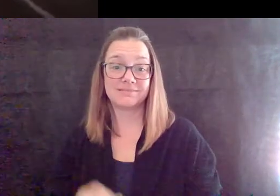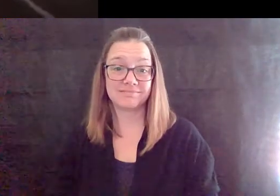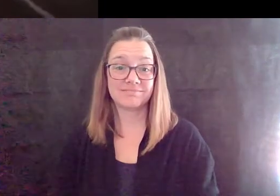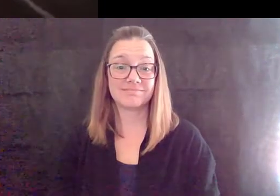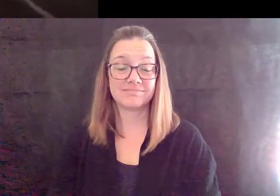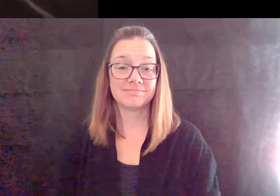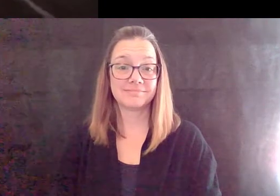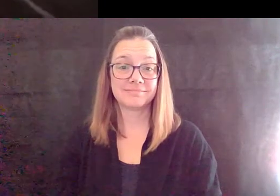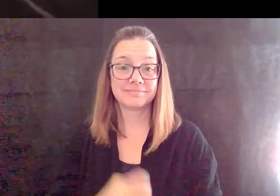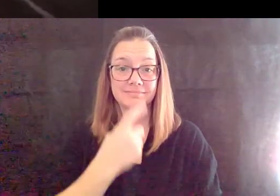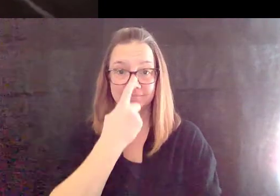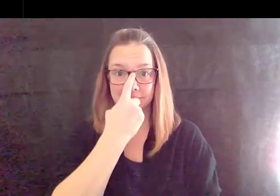[VIDEO PLAYBACK]